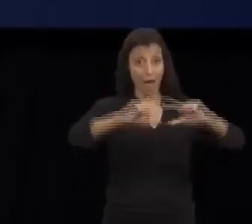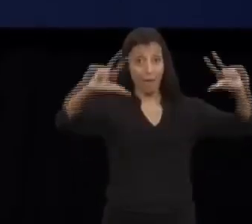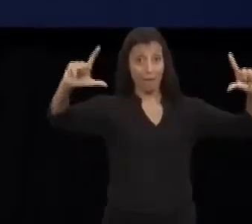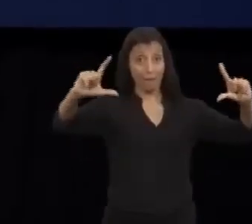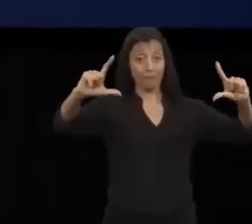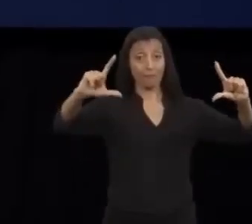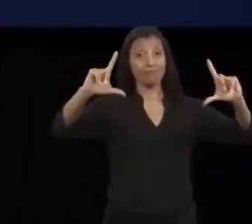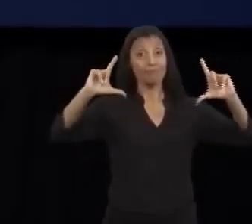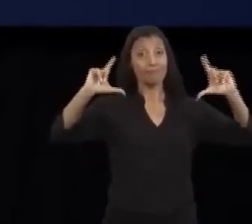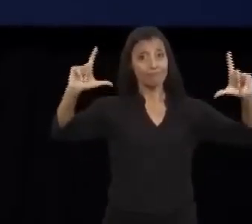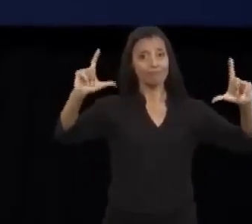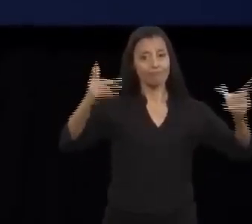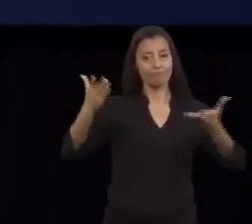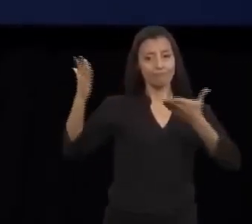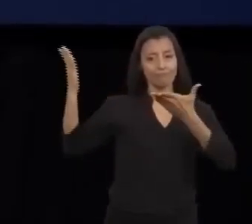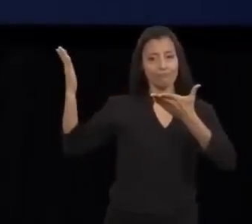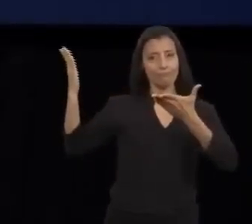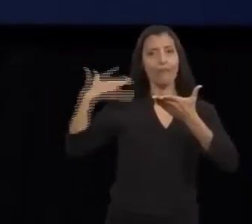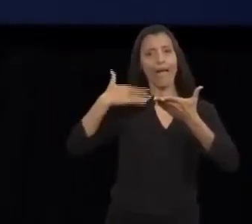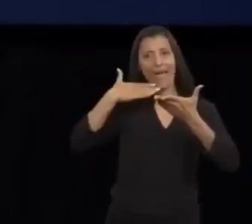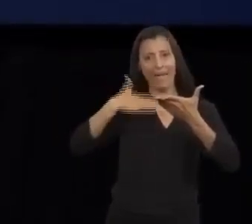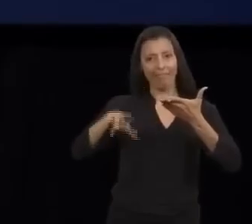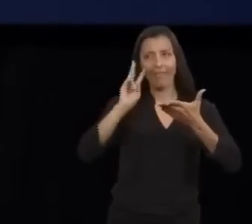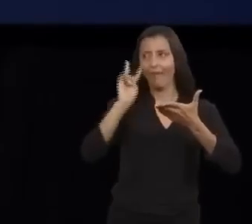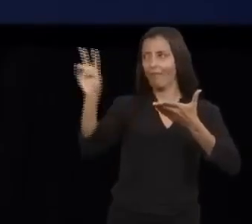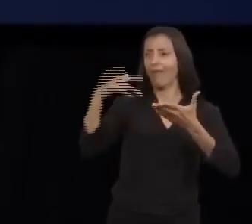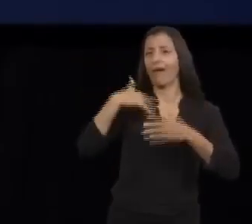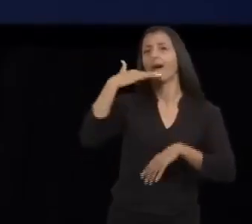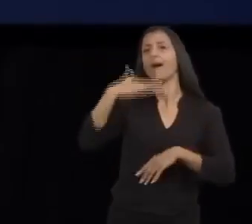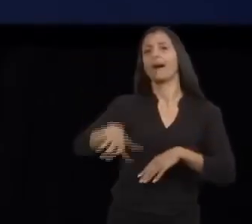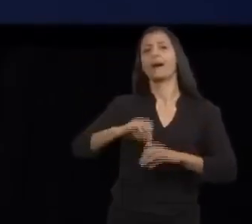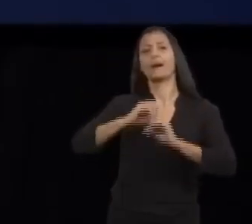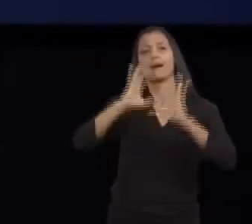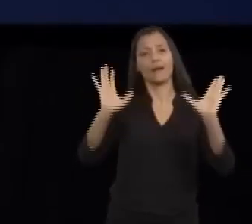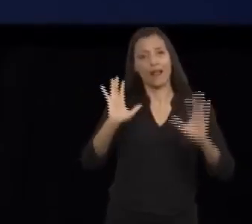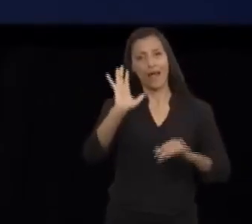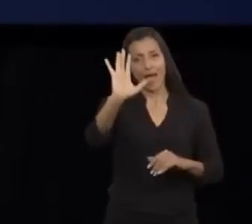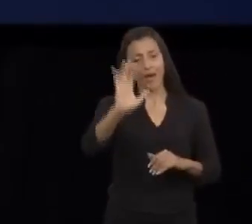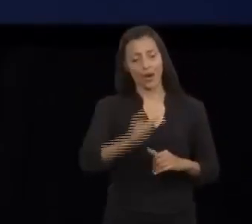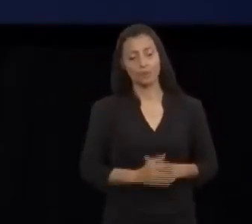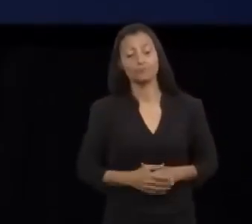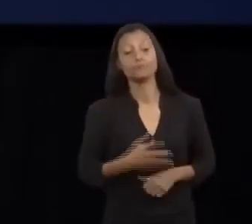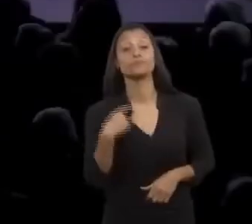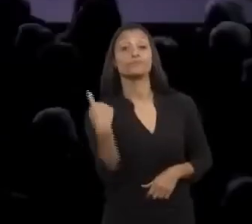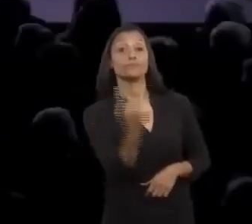Basically, if we think in terms